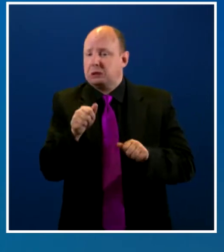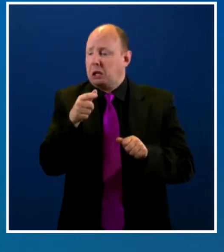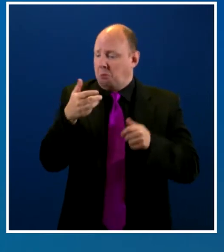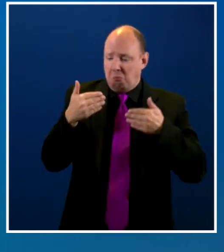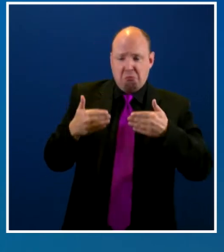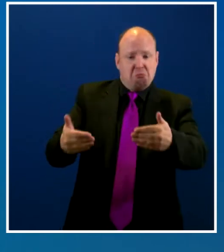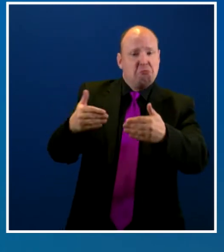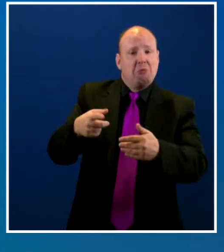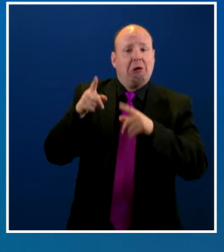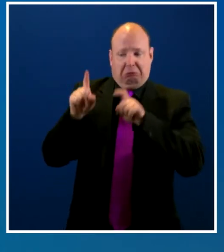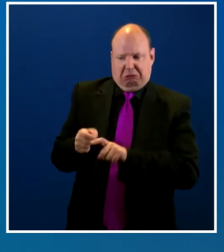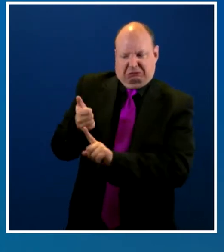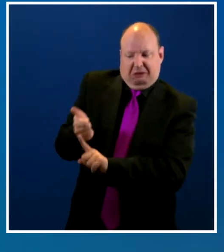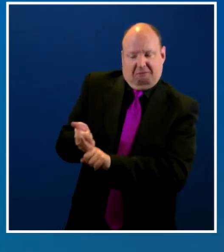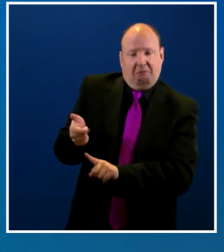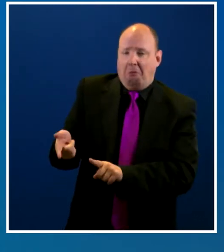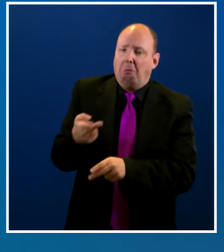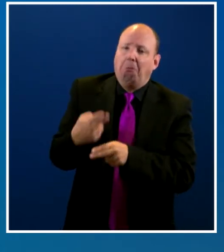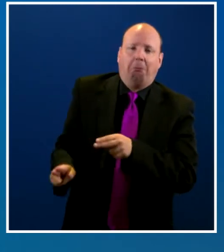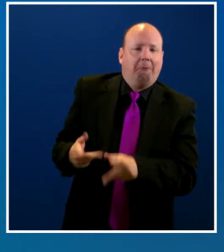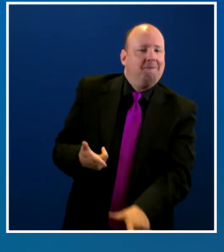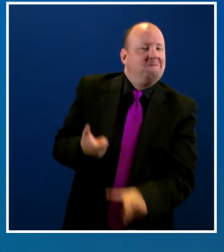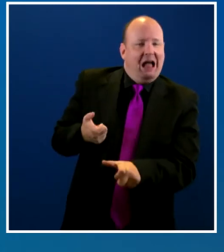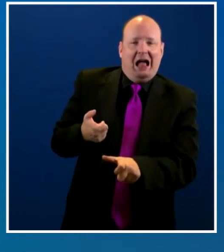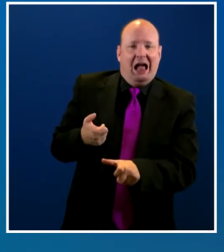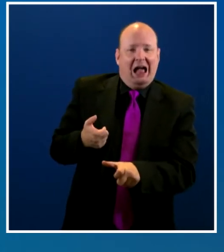According to public health experts, the timing for when you